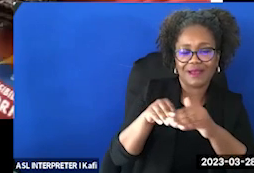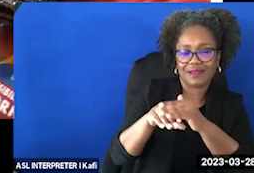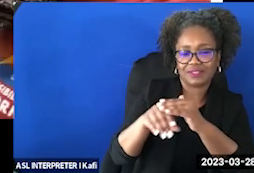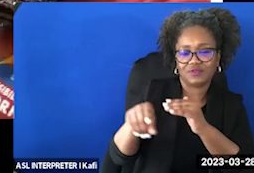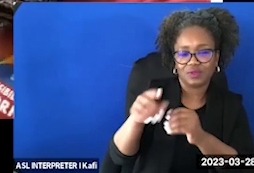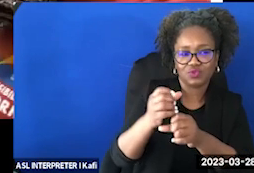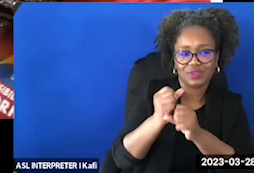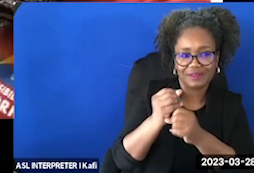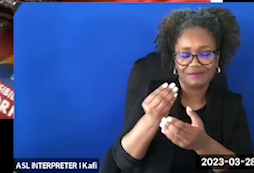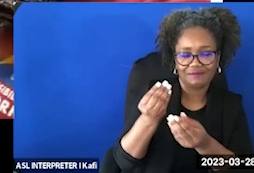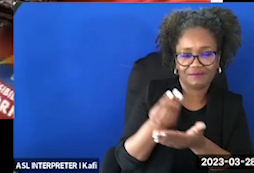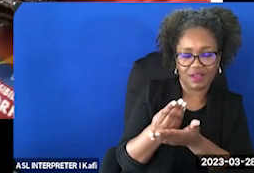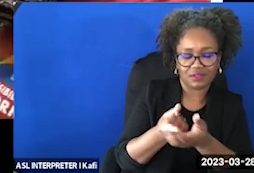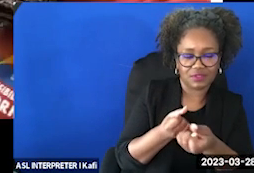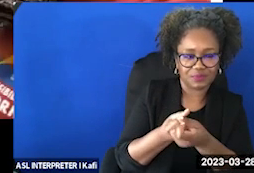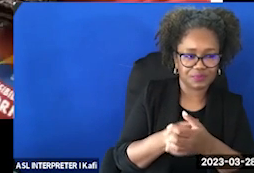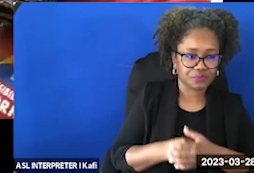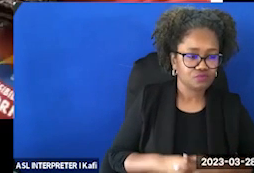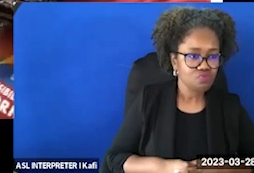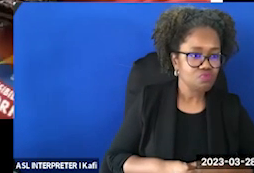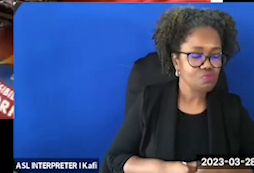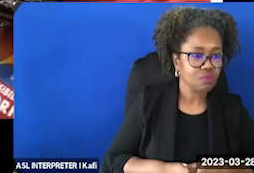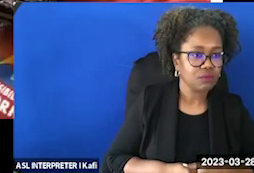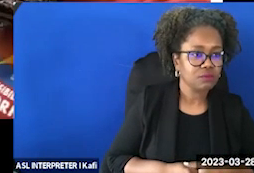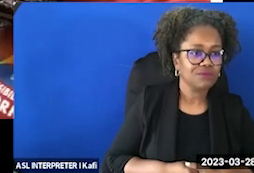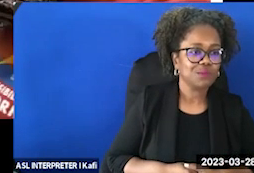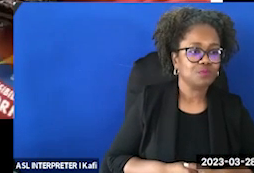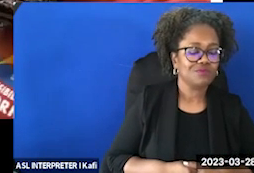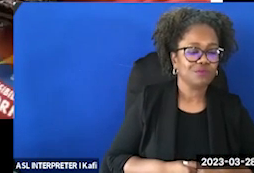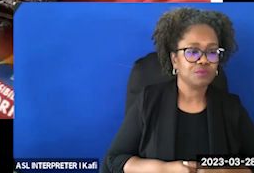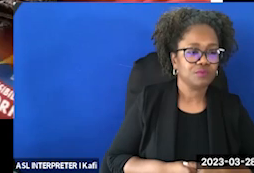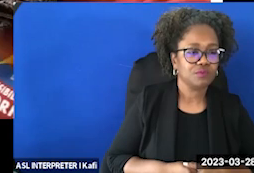Debbie Stine, Science & Technology Policy Academy: so interestingly. I just like this past week.